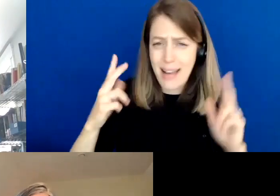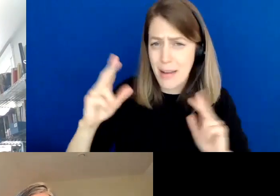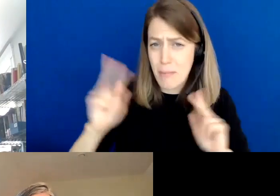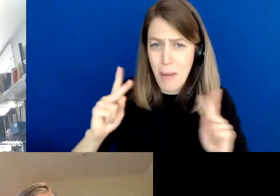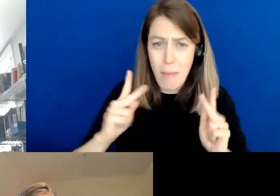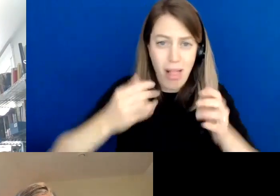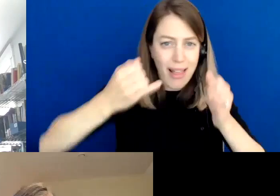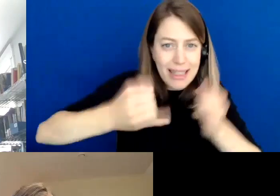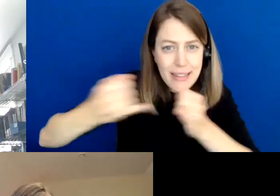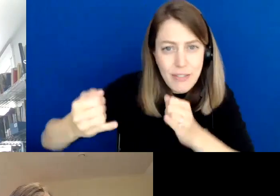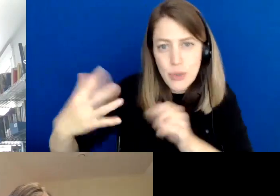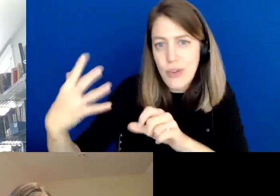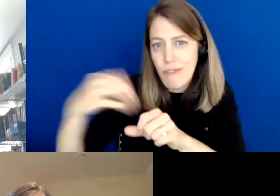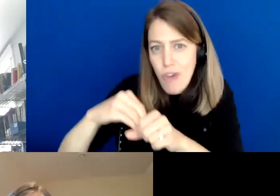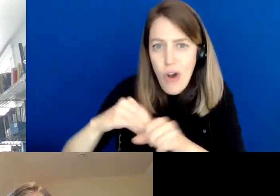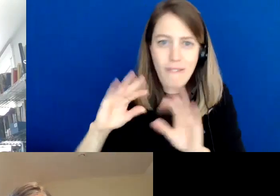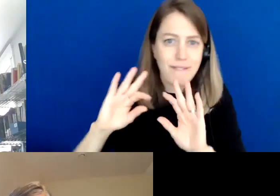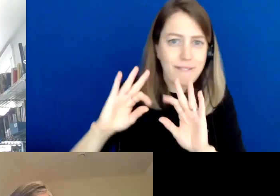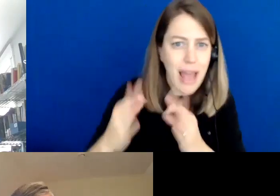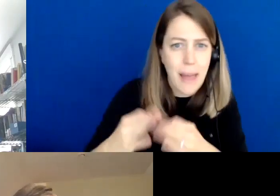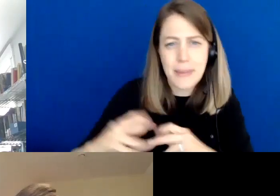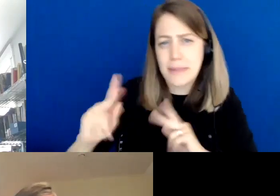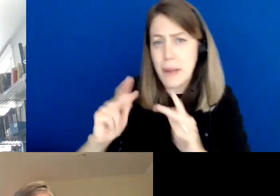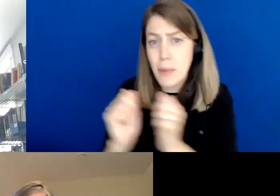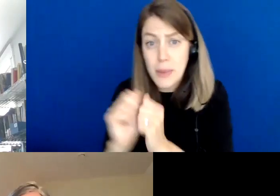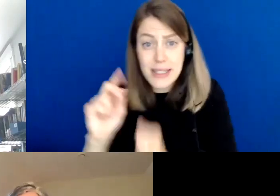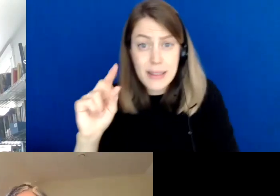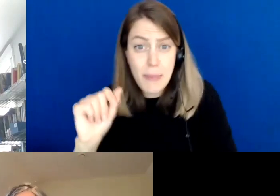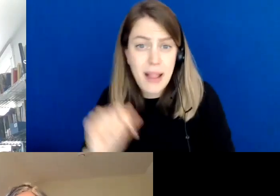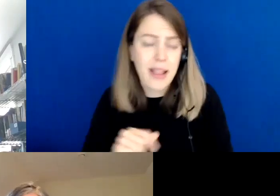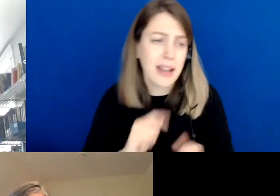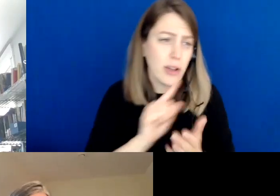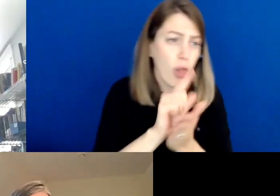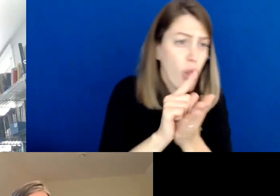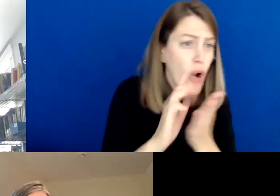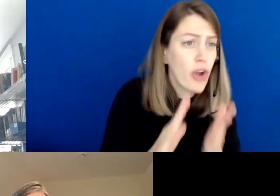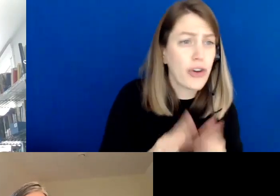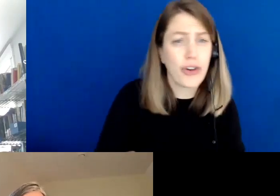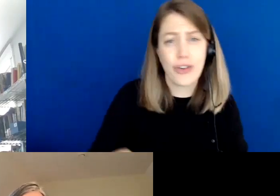and people with disabilities and lawyers and judges and state bureaucrats.